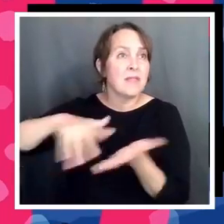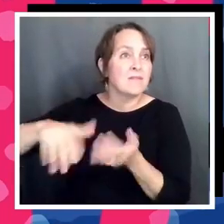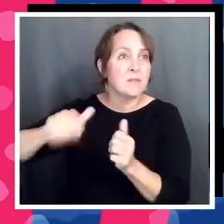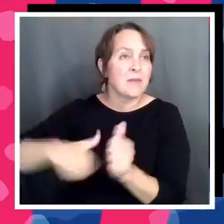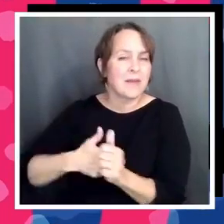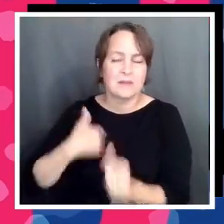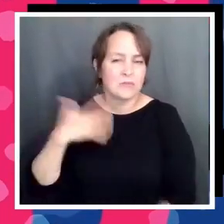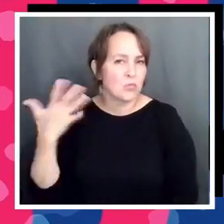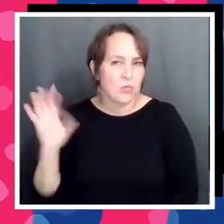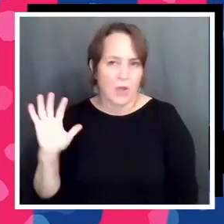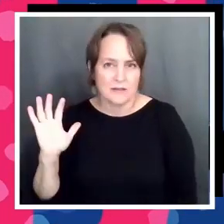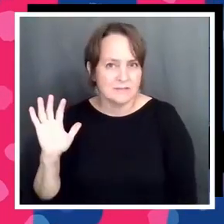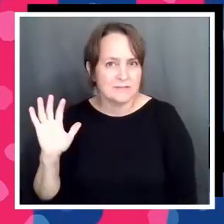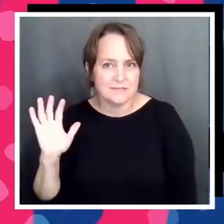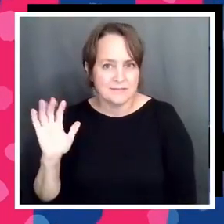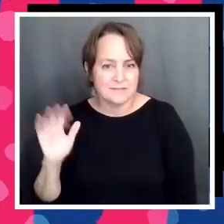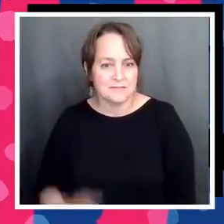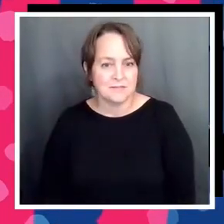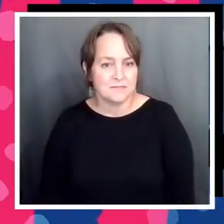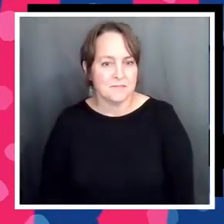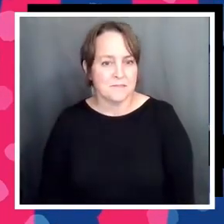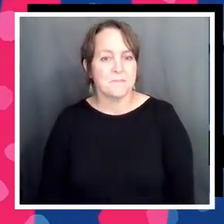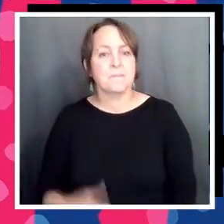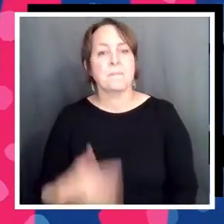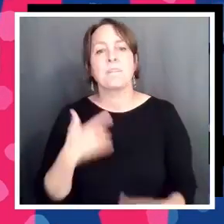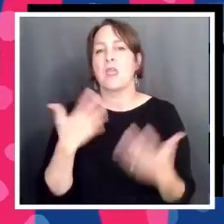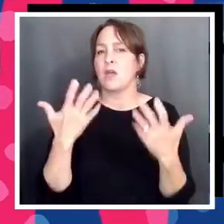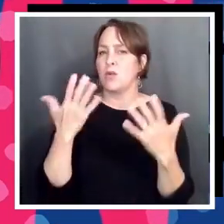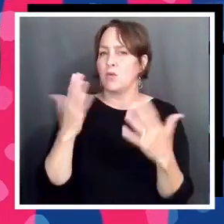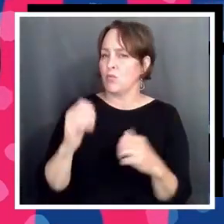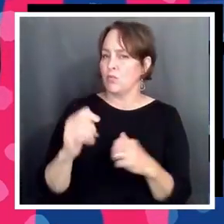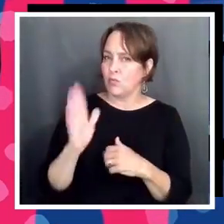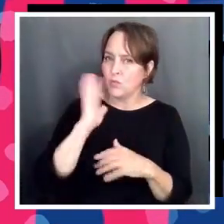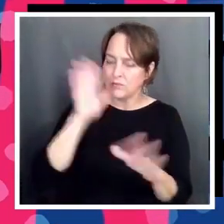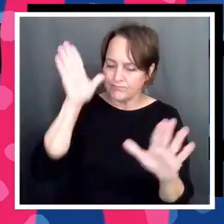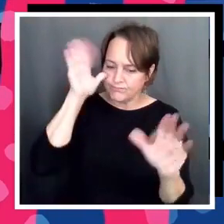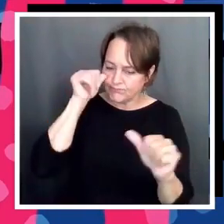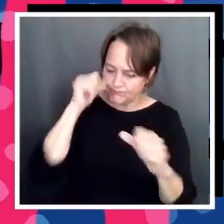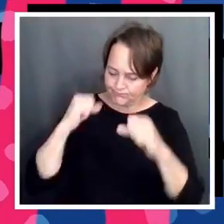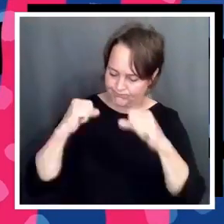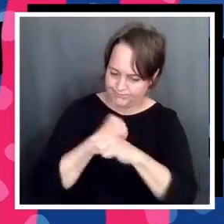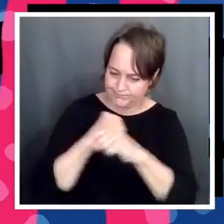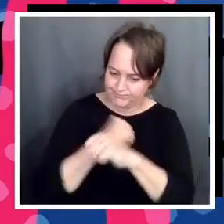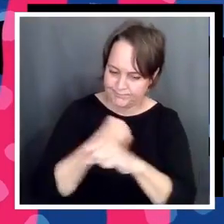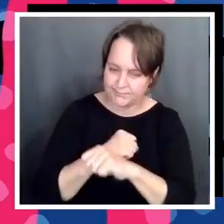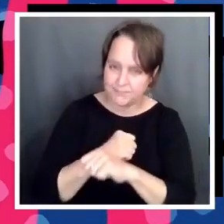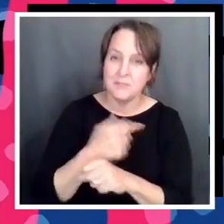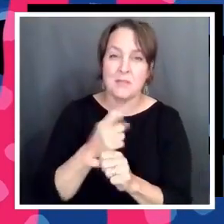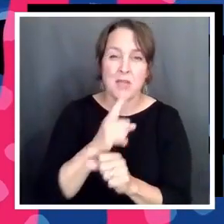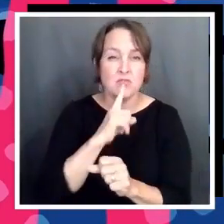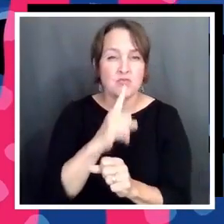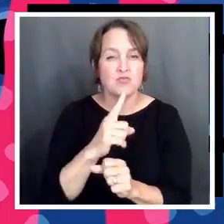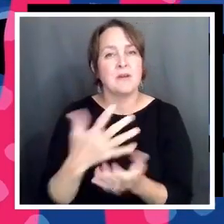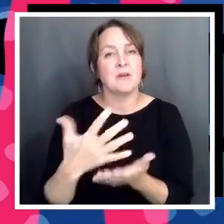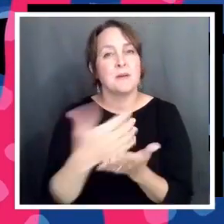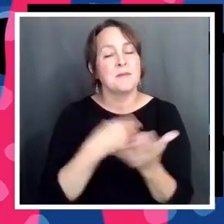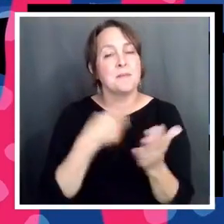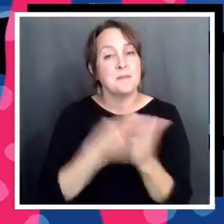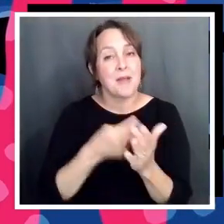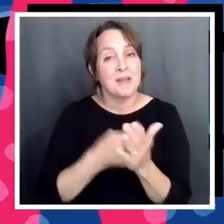AND NO CHILD SHOULD EVER BE